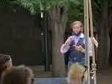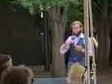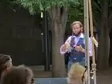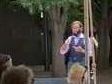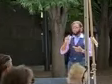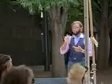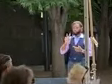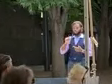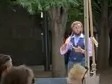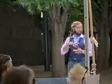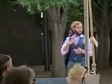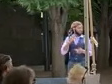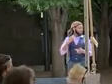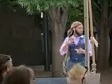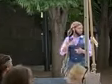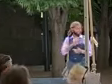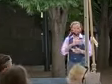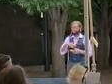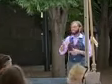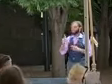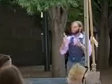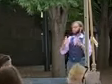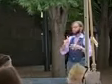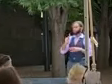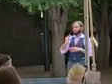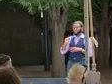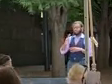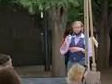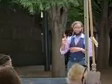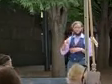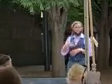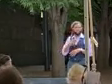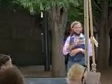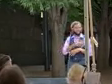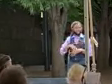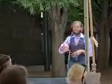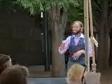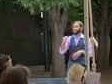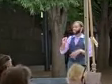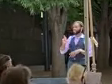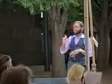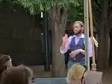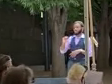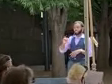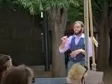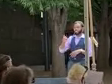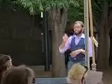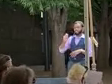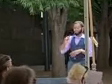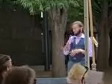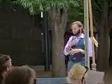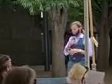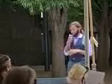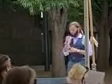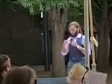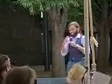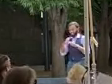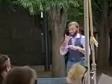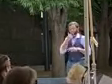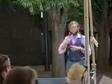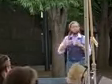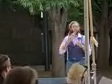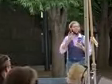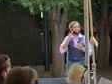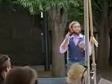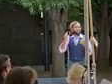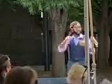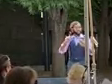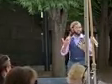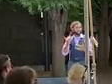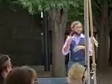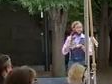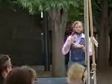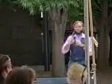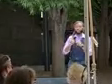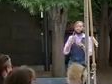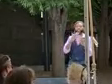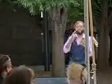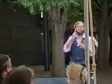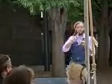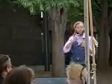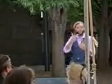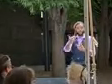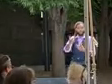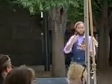Director Kym Hall, Serena Jaros, and thank you all who came out and who are watching us virtually - Facebook live.